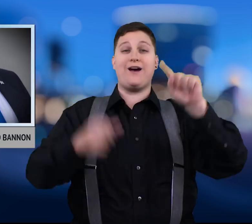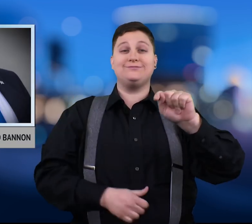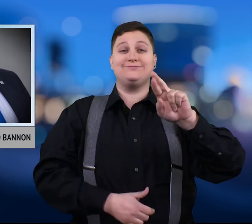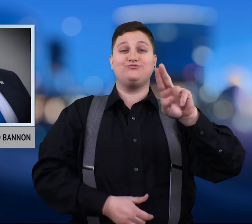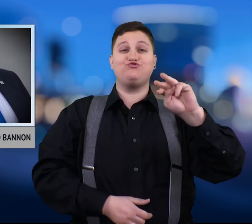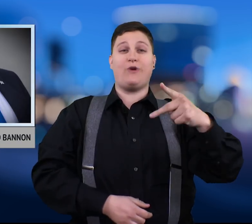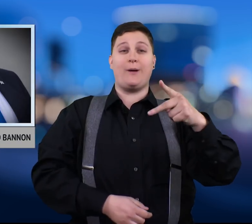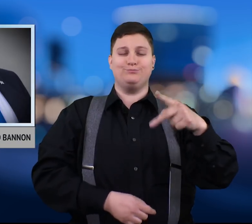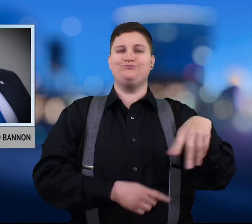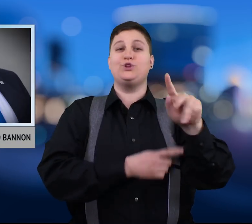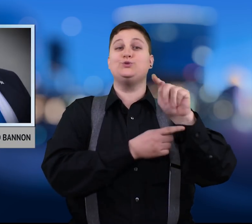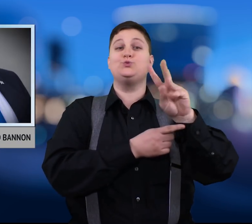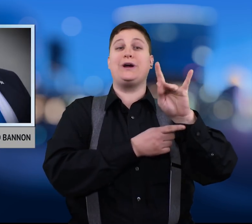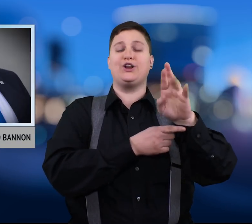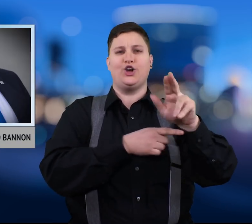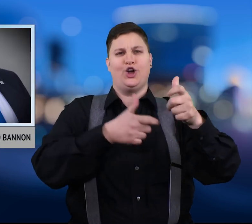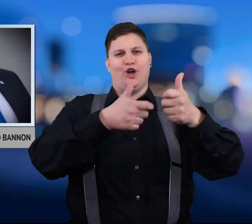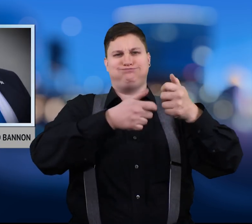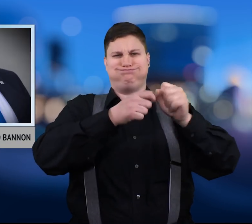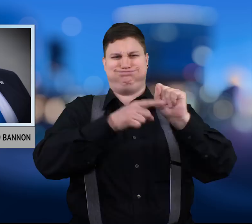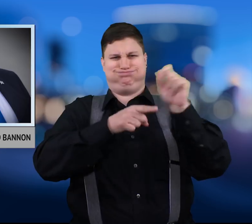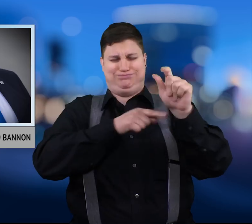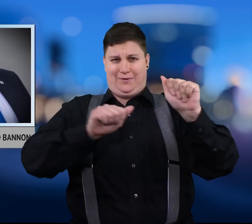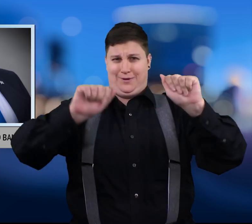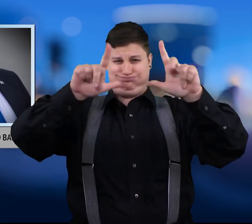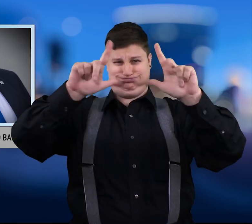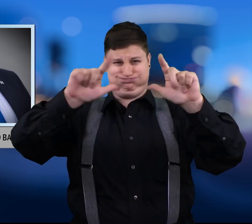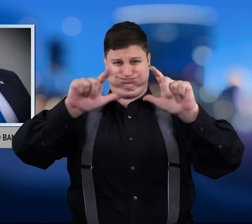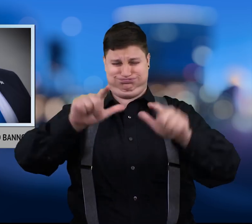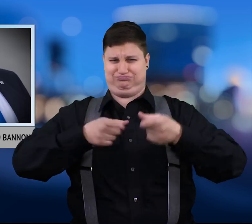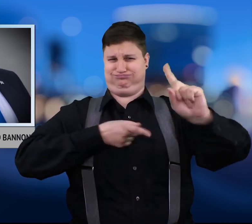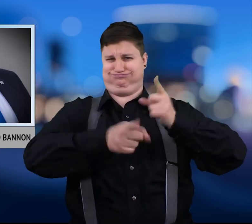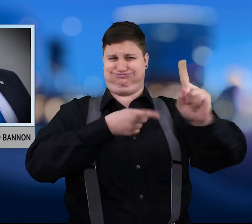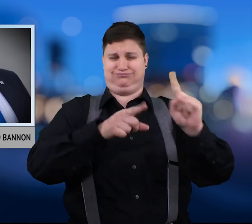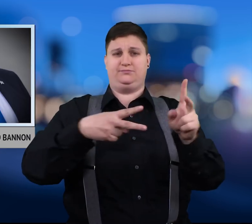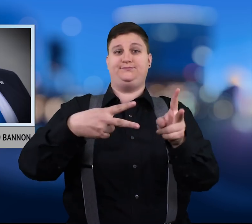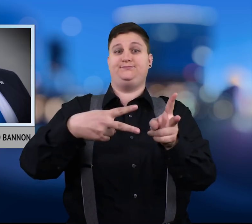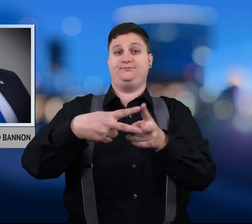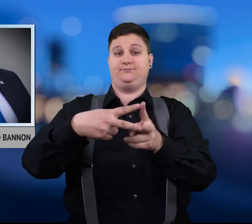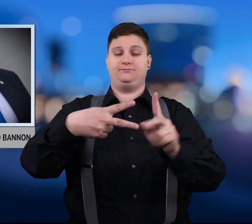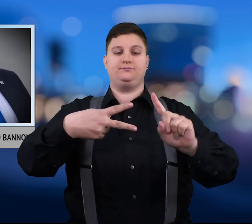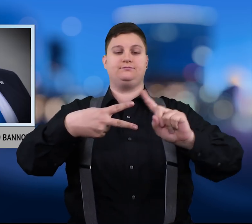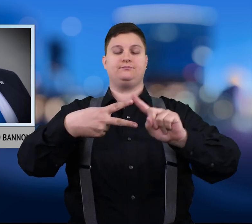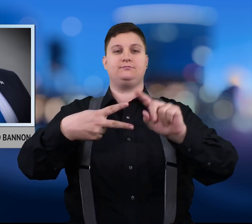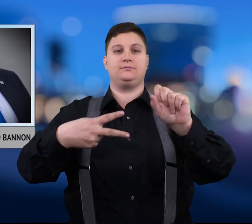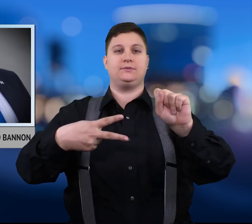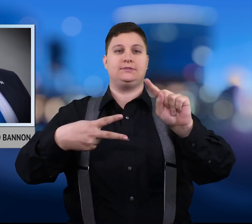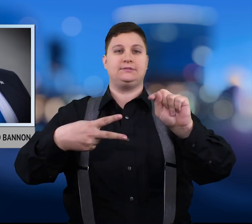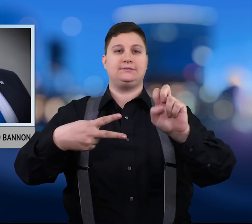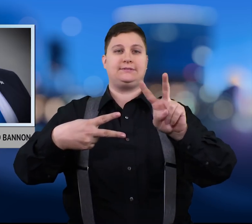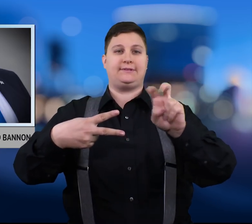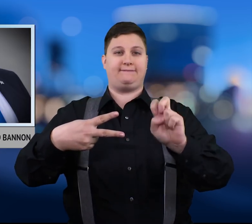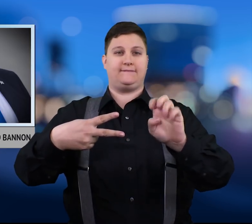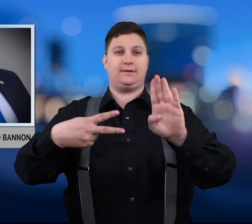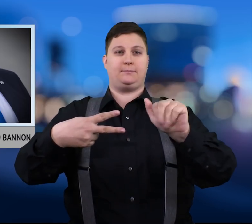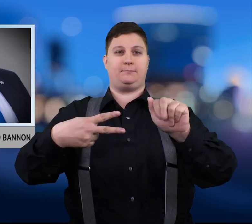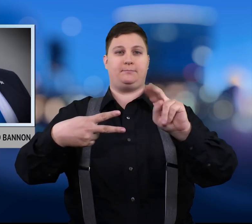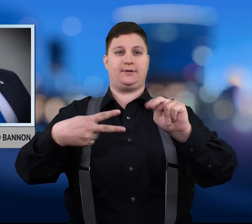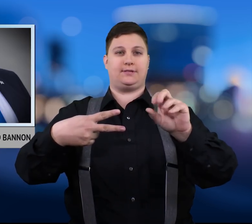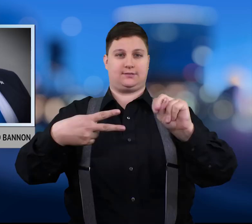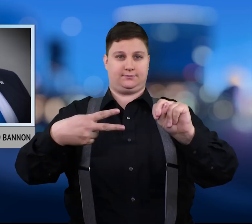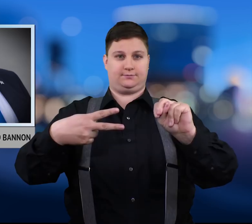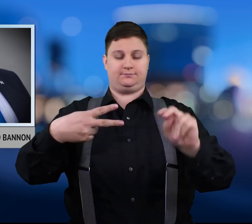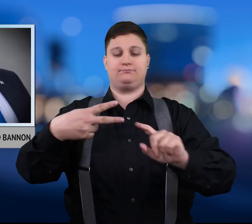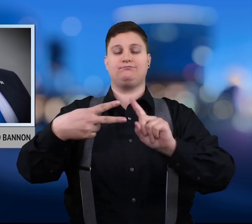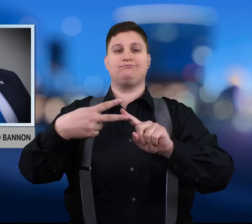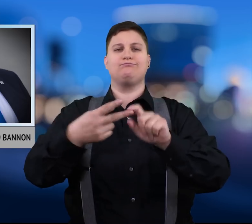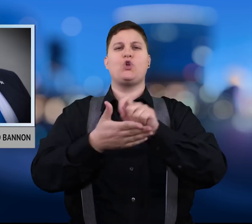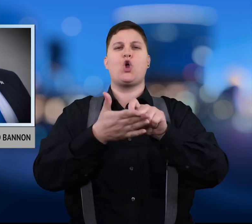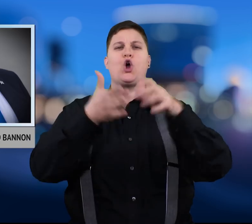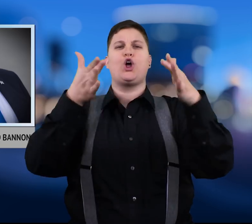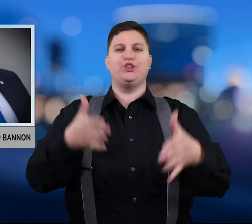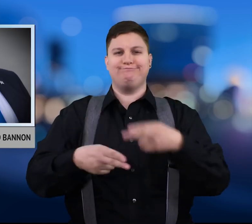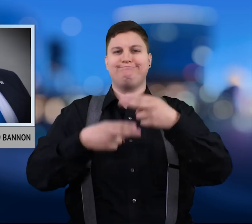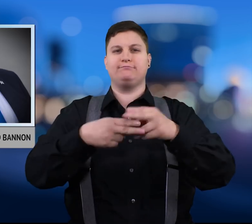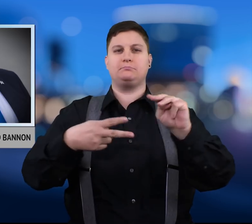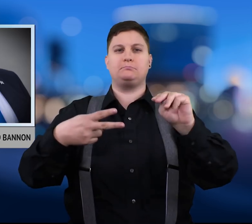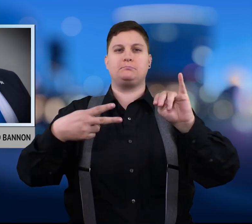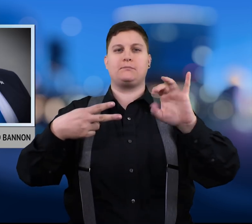President Trump is unleashing a new twitter barrage on Steve Bannon and author Michael